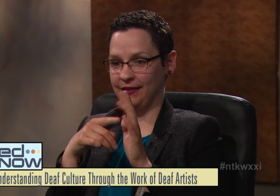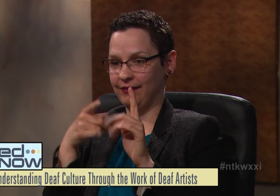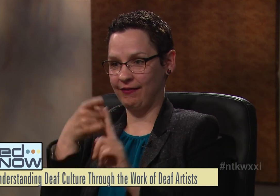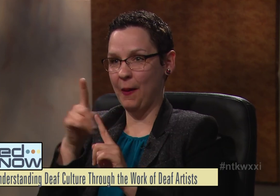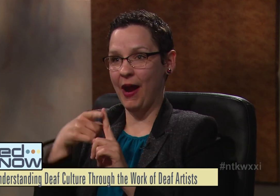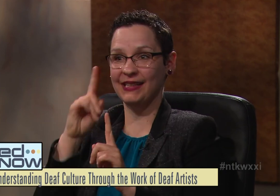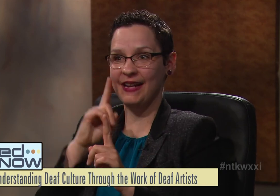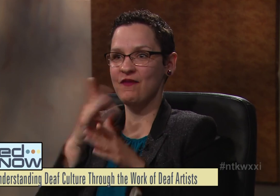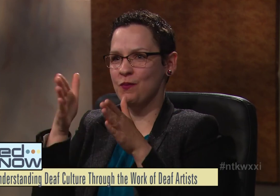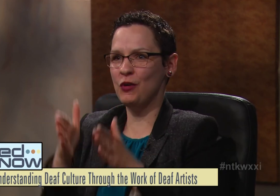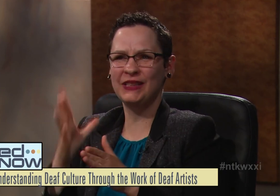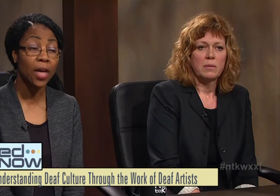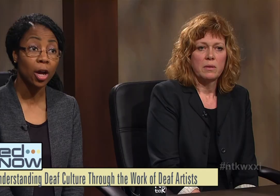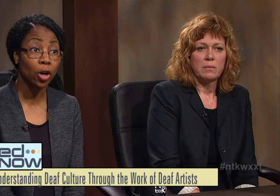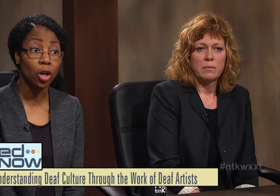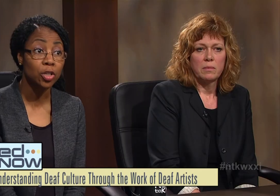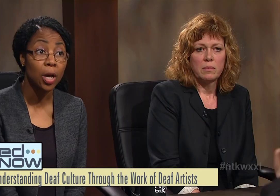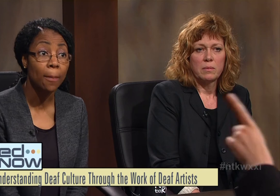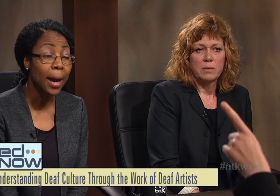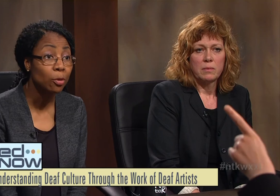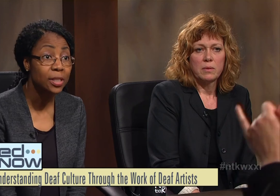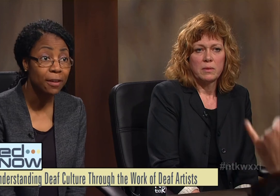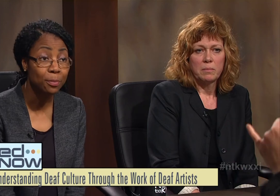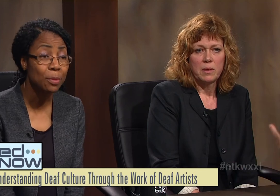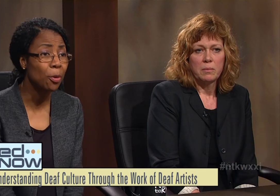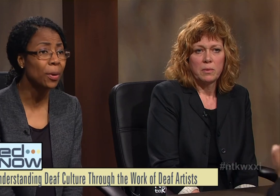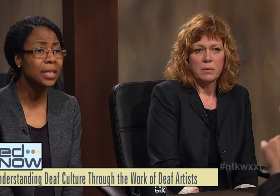WE DO EXHIBITS THAT ARE ABOUT DEAF PEOPLE BUT ITS VARIOUS DEAF